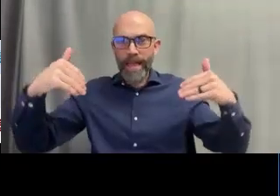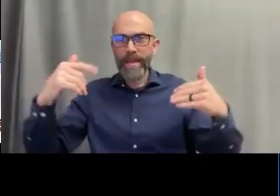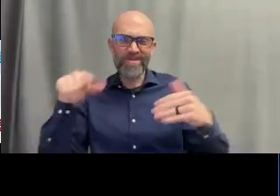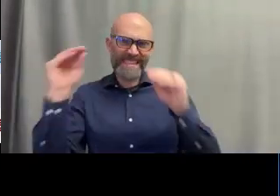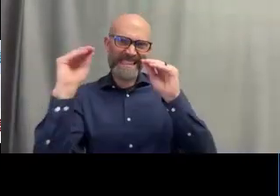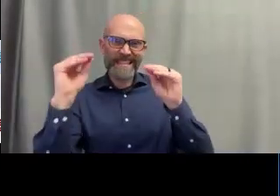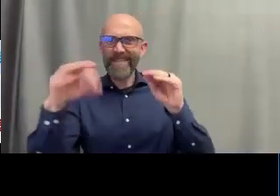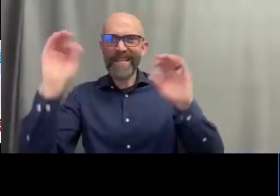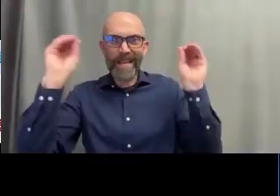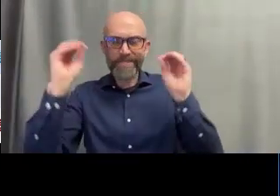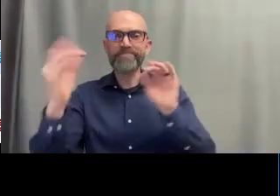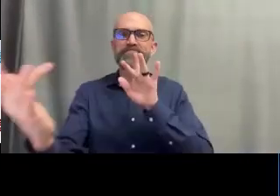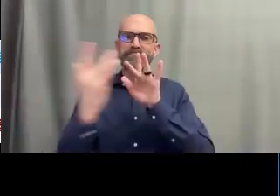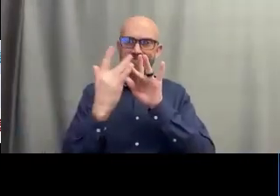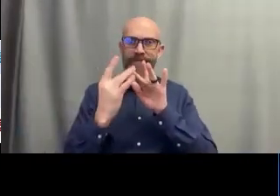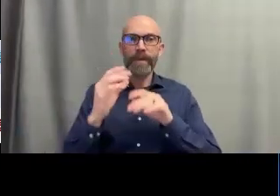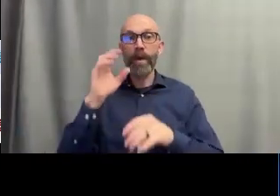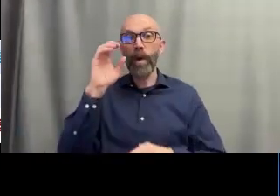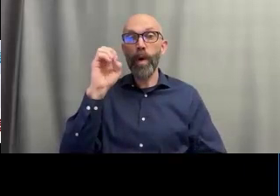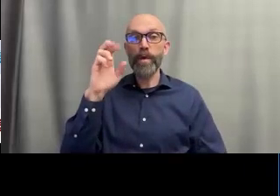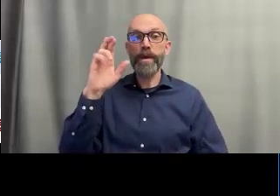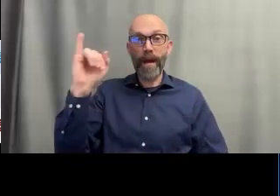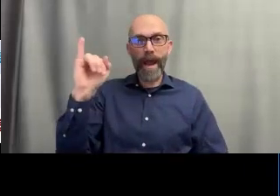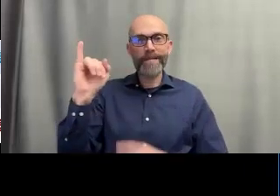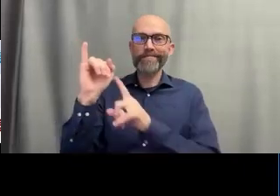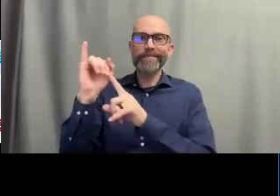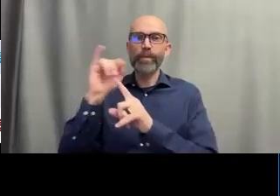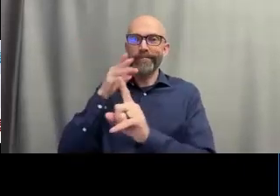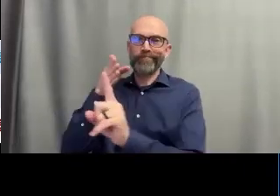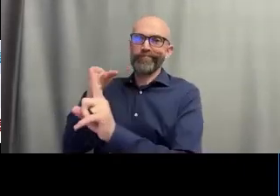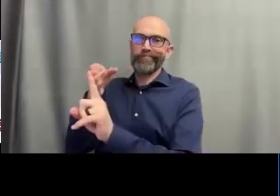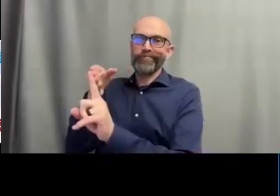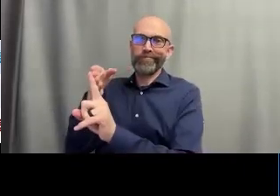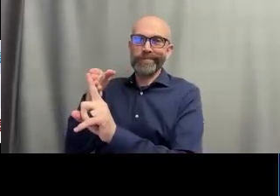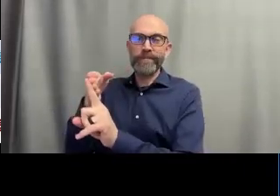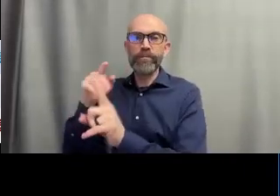The OERIs are pretty much our go to, when we start searching for, for,